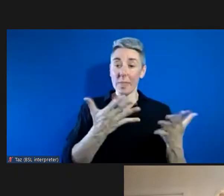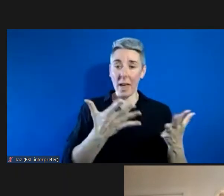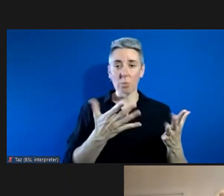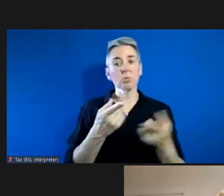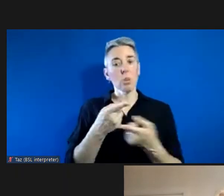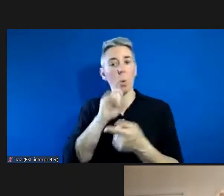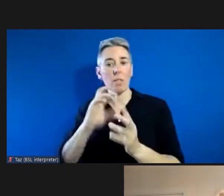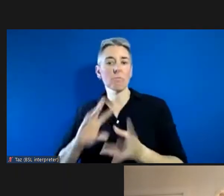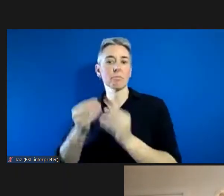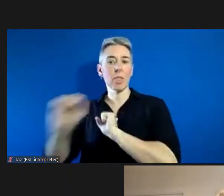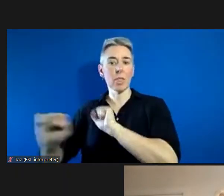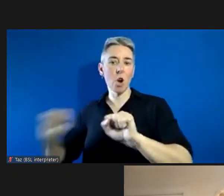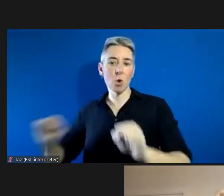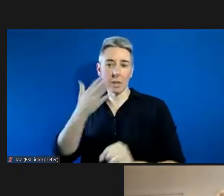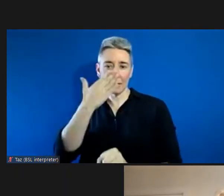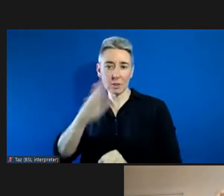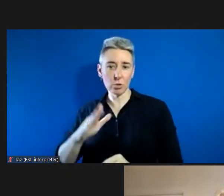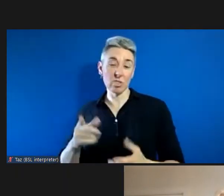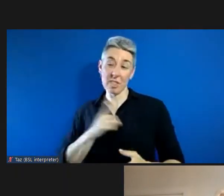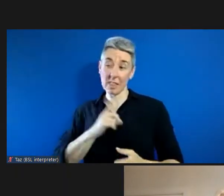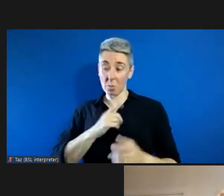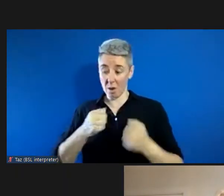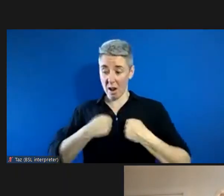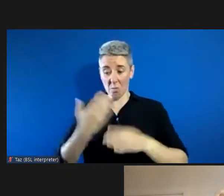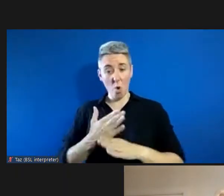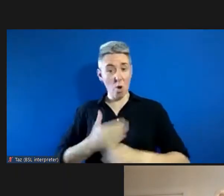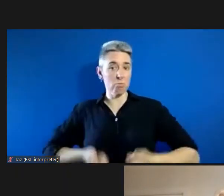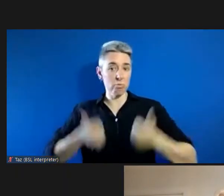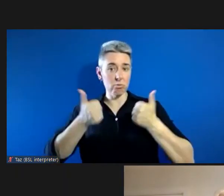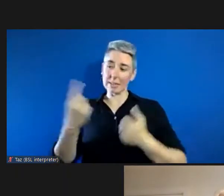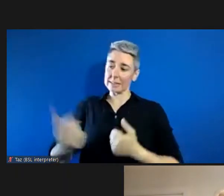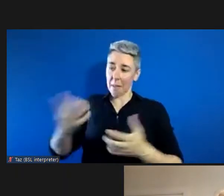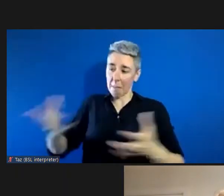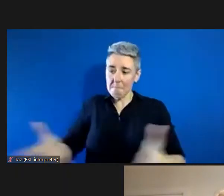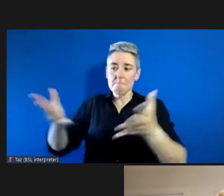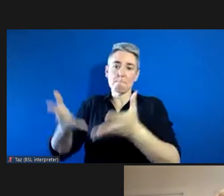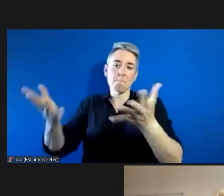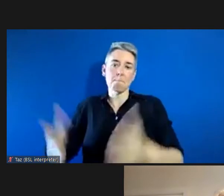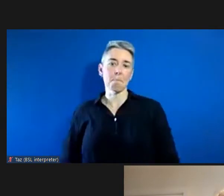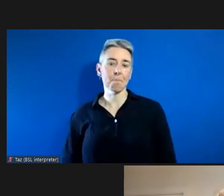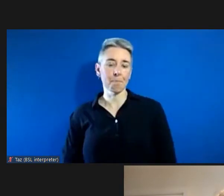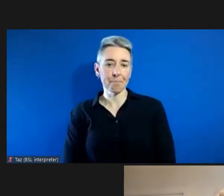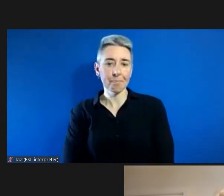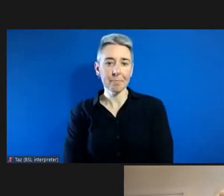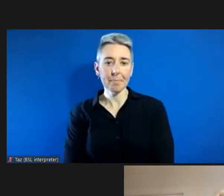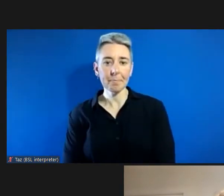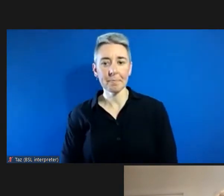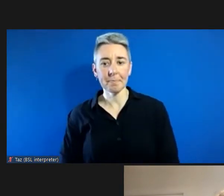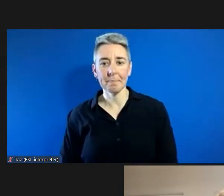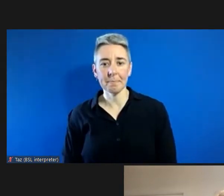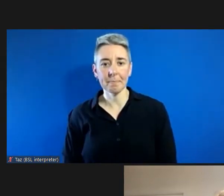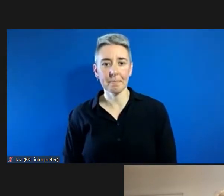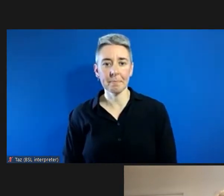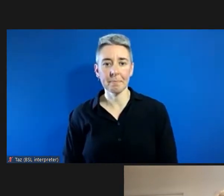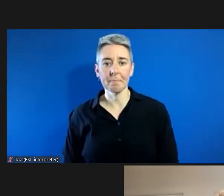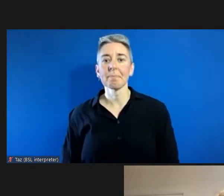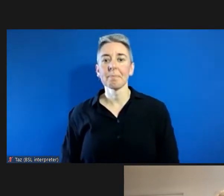why what we do works, its self empowerment. I'm going to finish up, but some time ago,